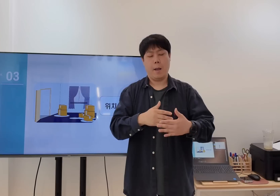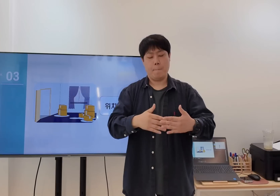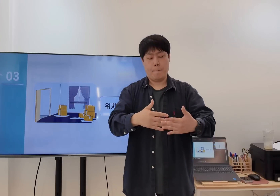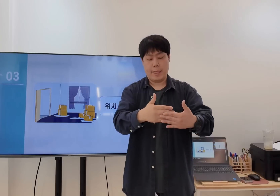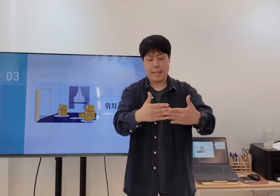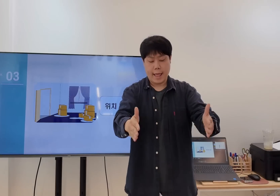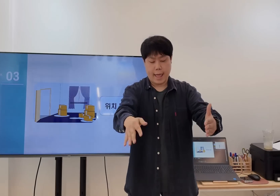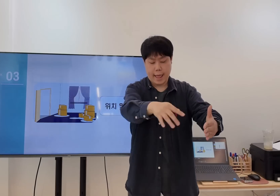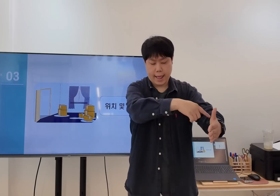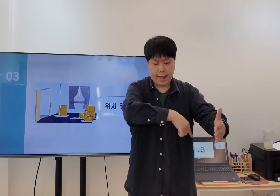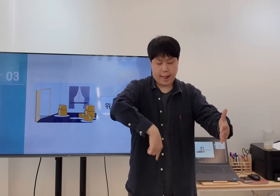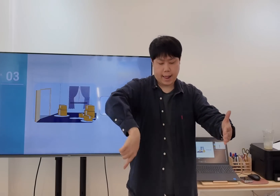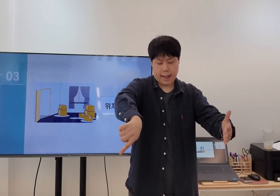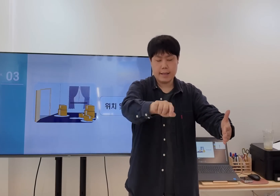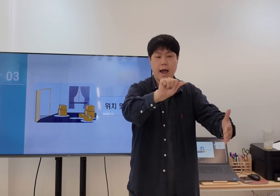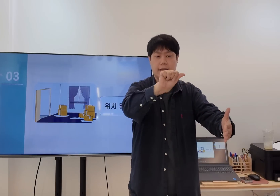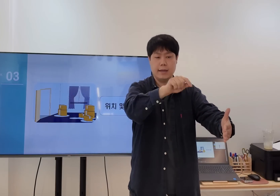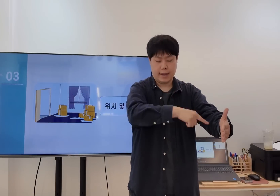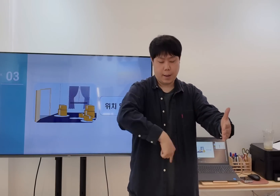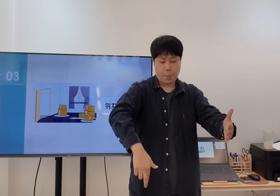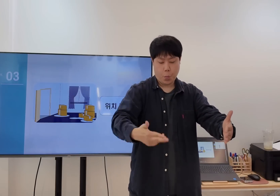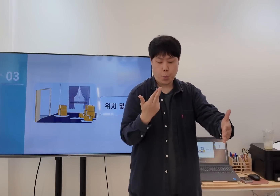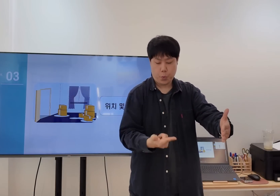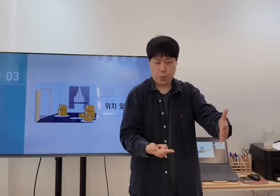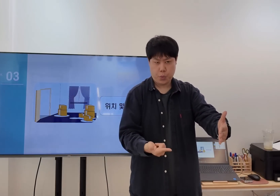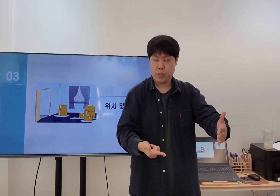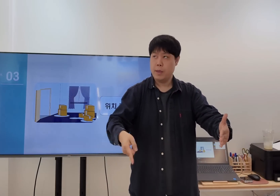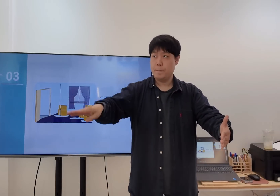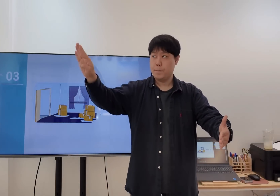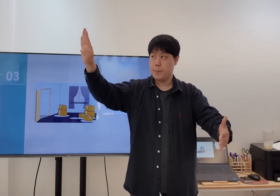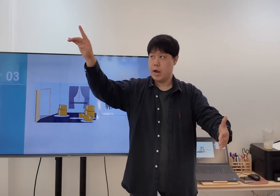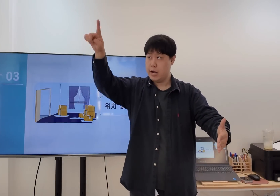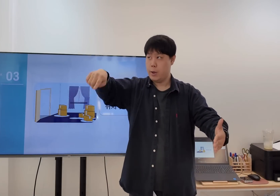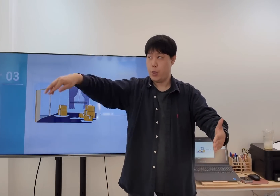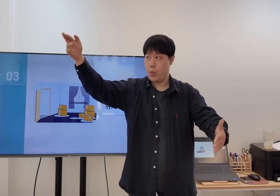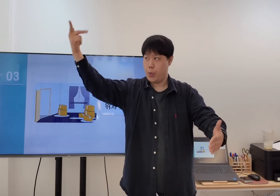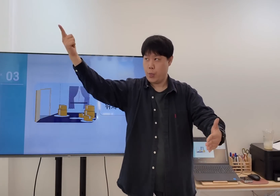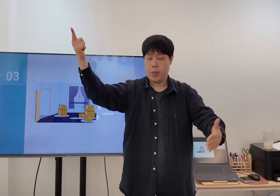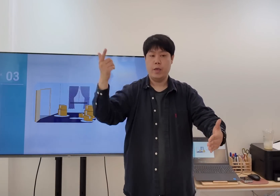and empty places in the room a, empty places on the wall, b,